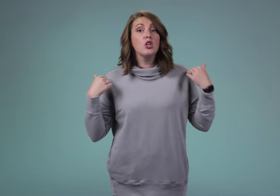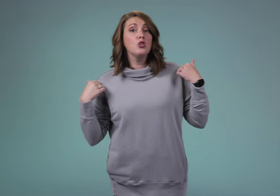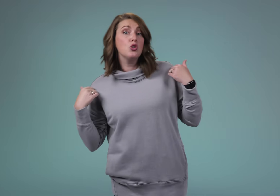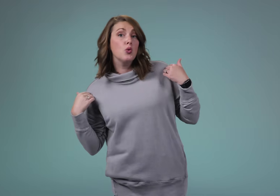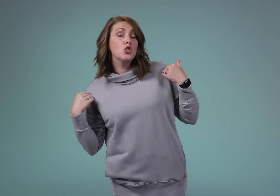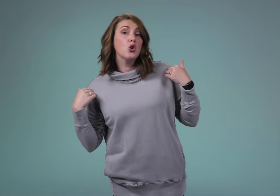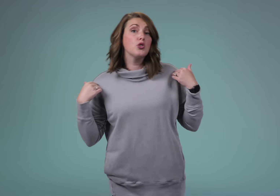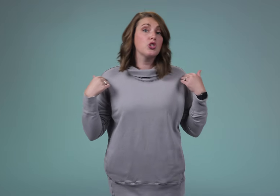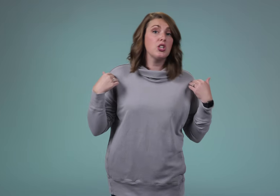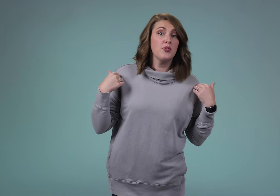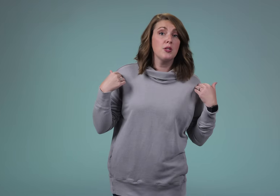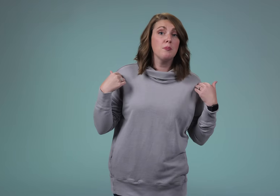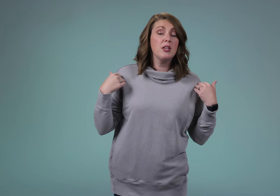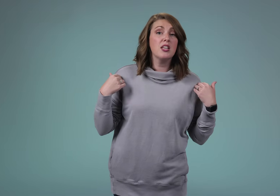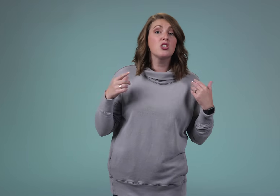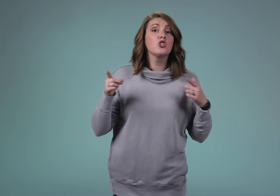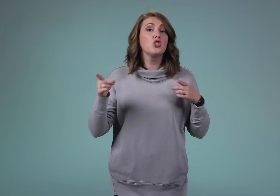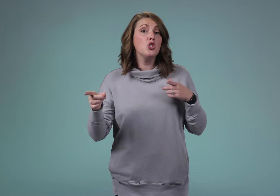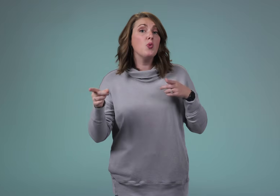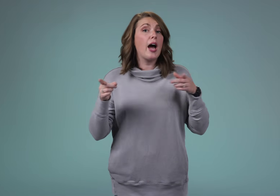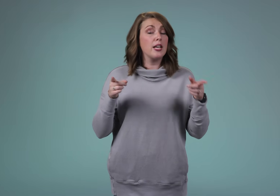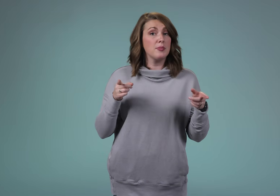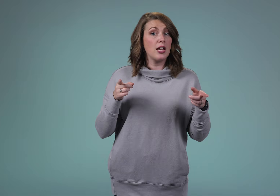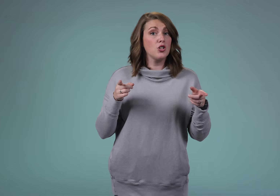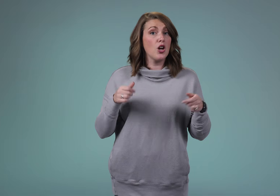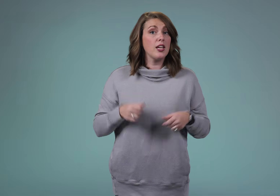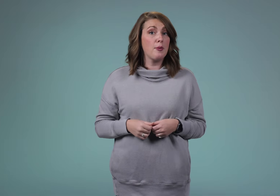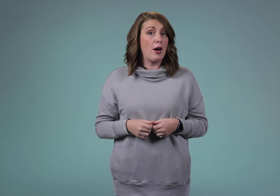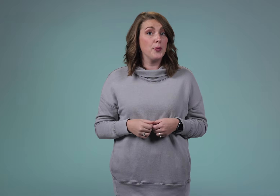you do a shoulder shift because there's two items that you're talking about.